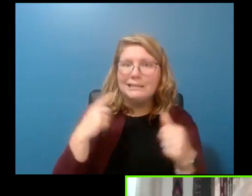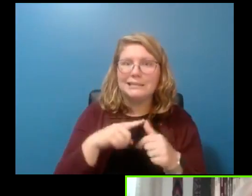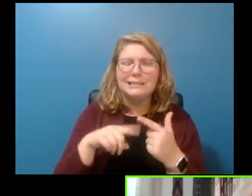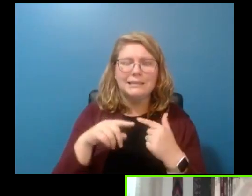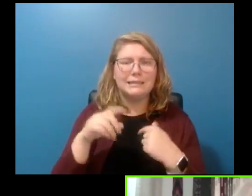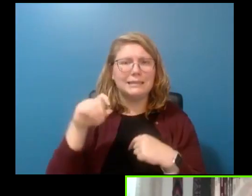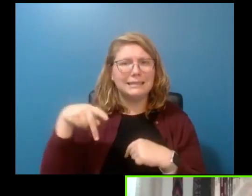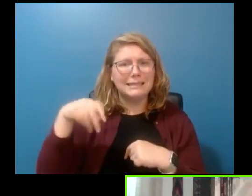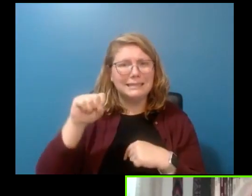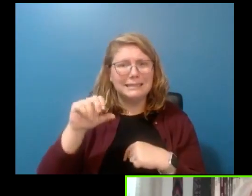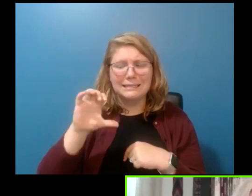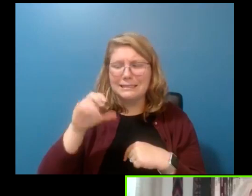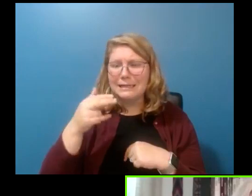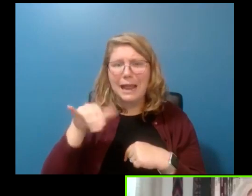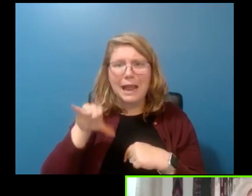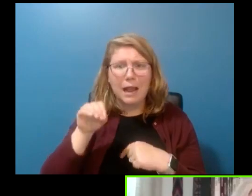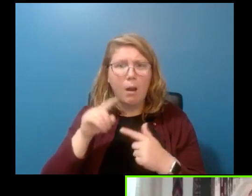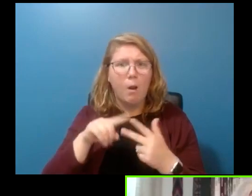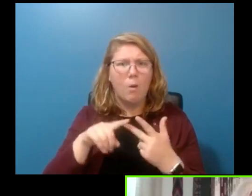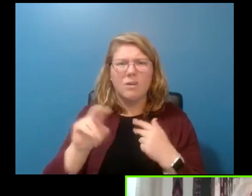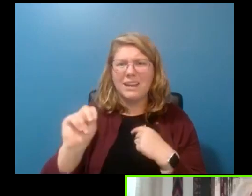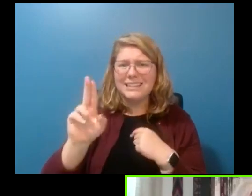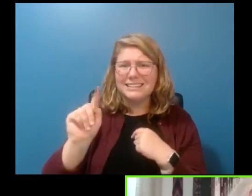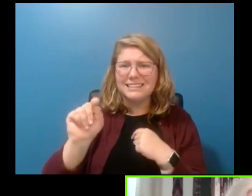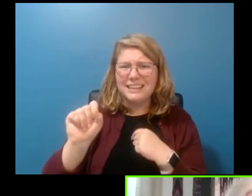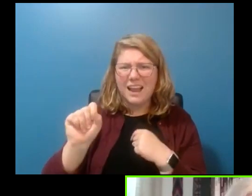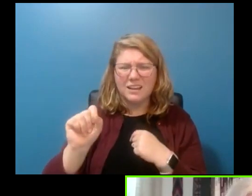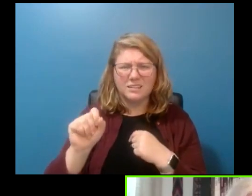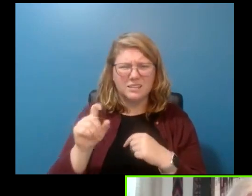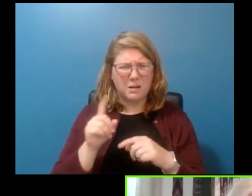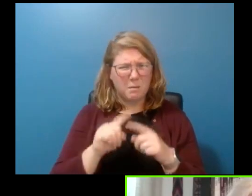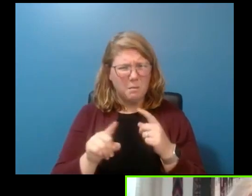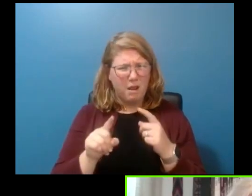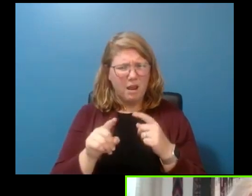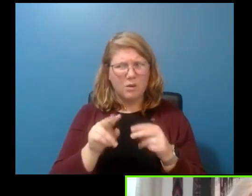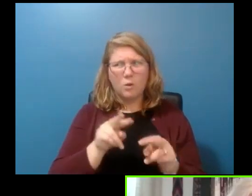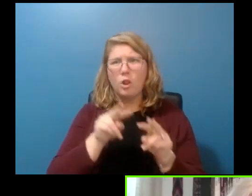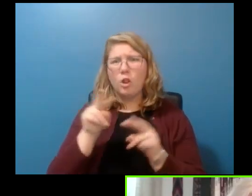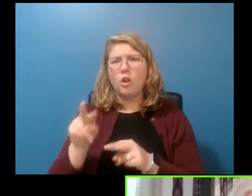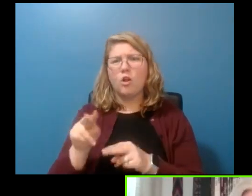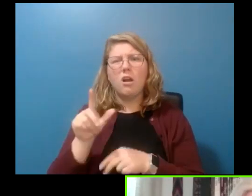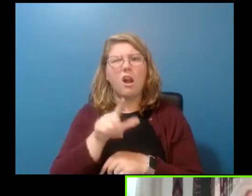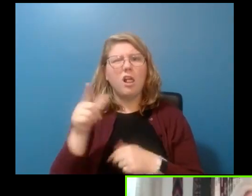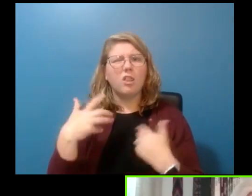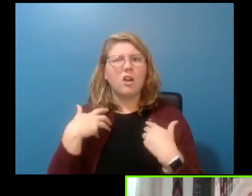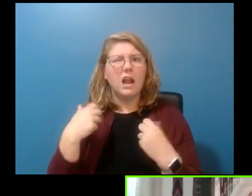of those kinds of things. And the other thing to think about, is just our language